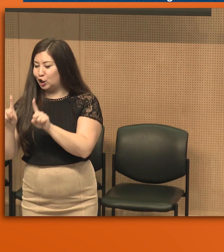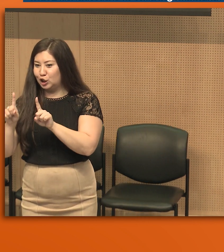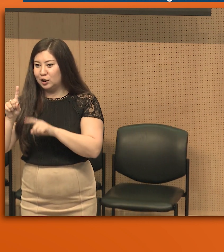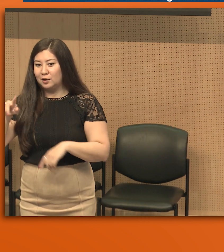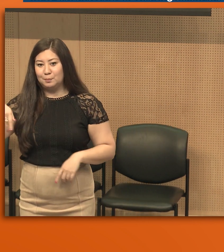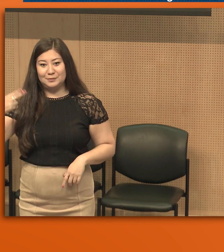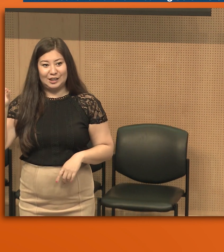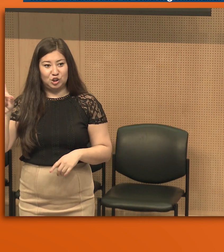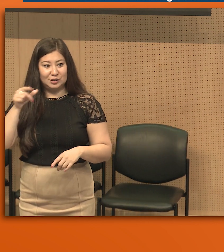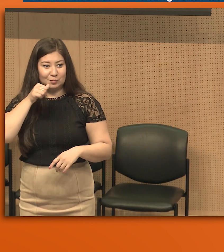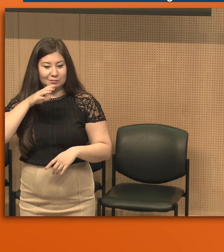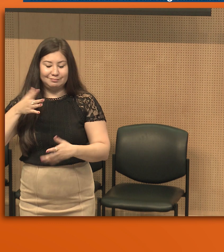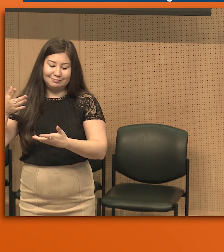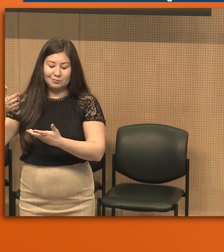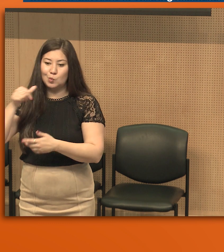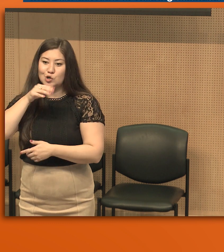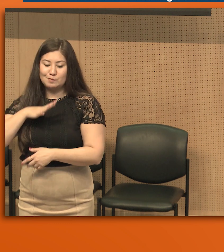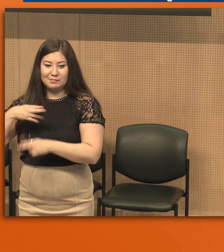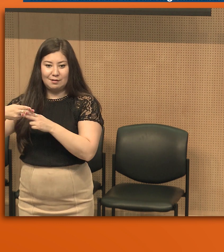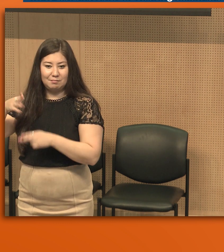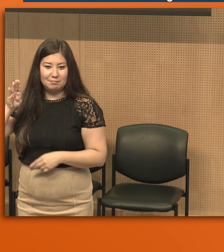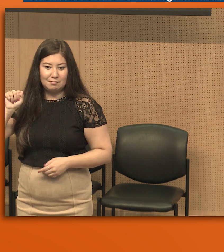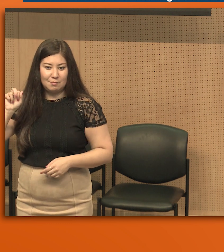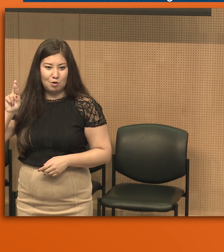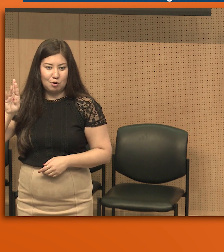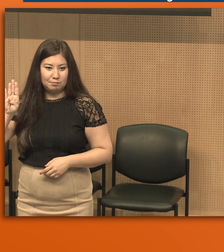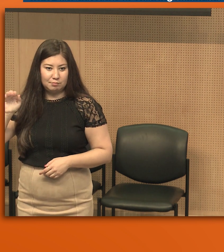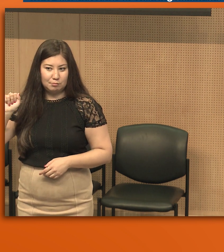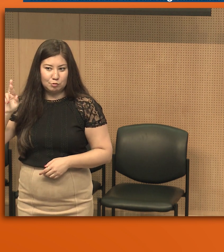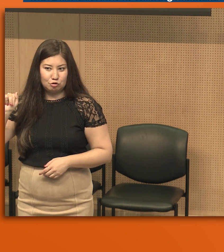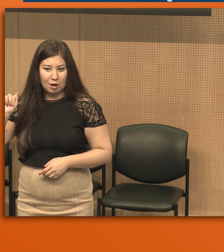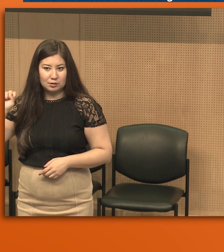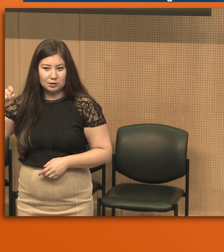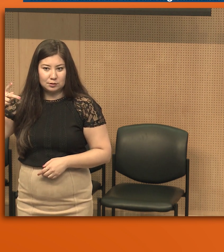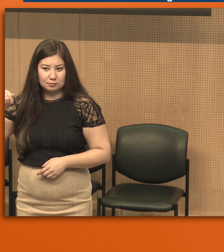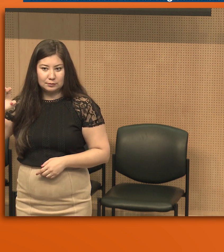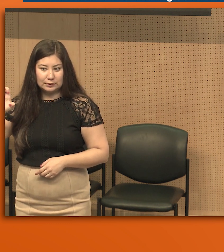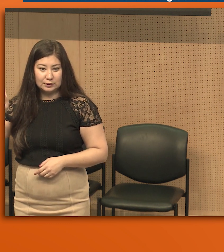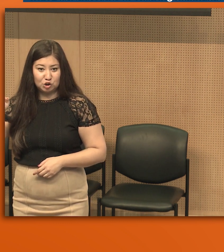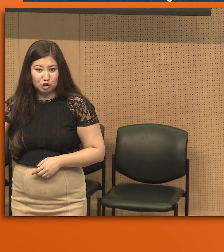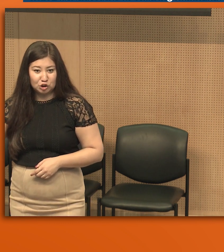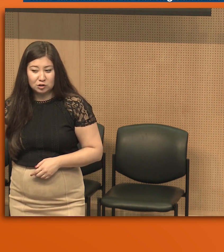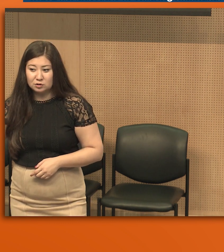Another peer of mine by the name of Barbara Spiecker is the other cofounder.